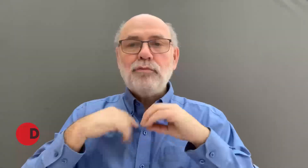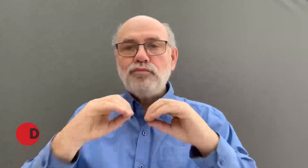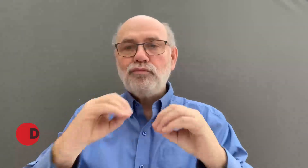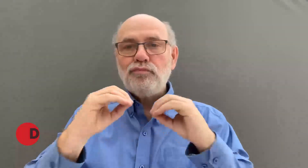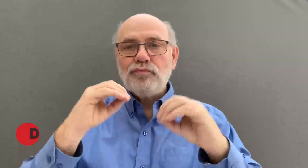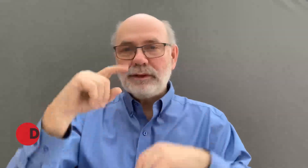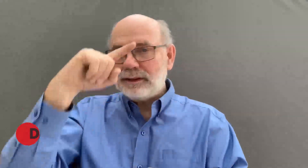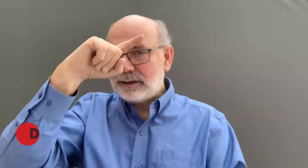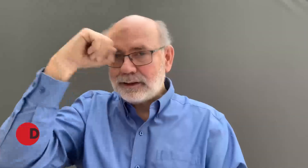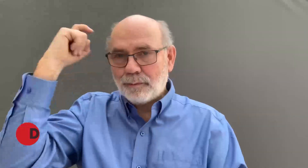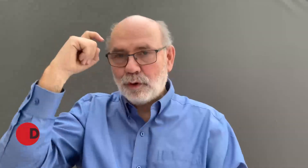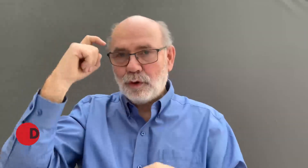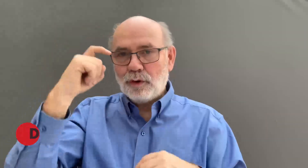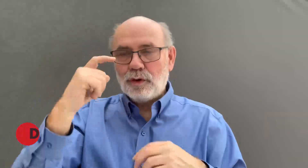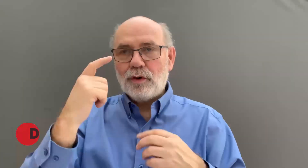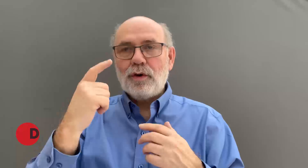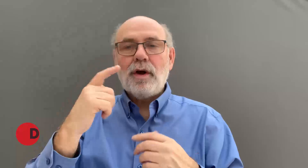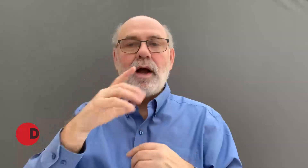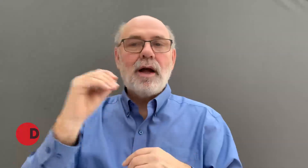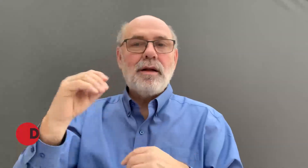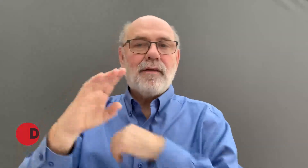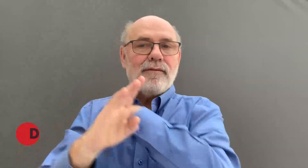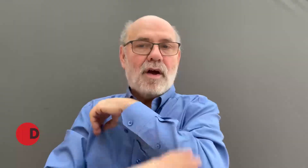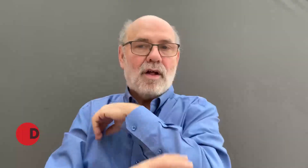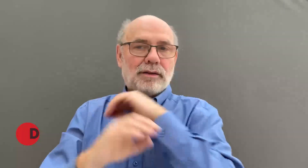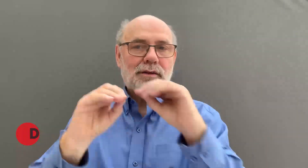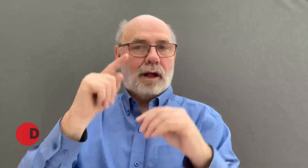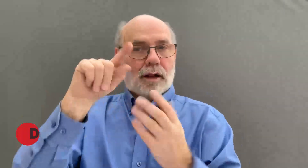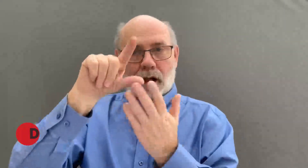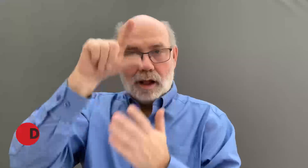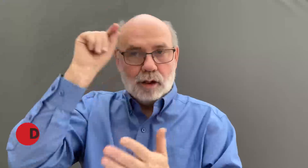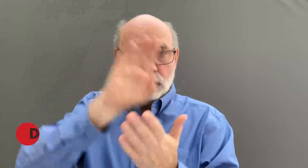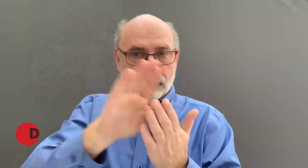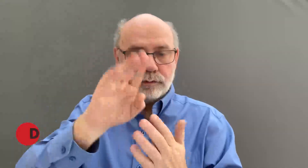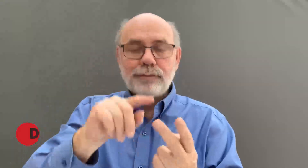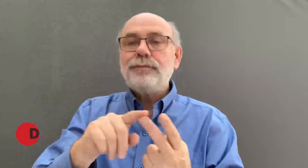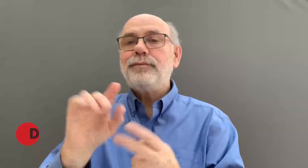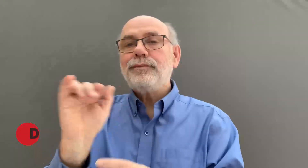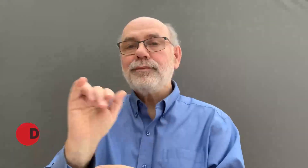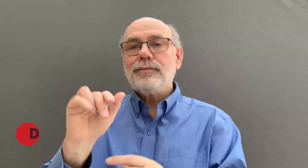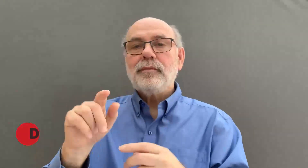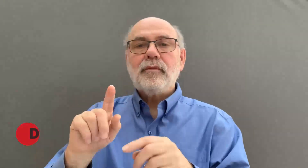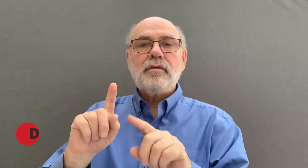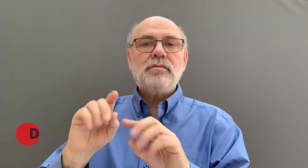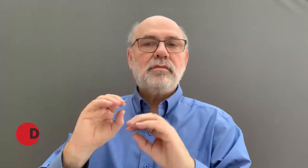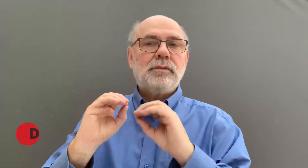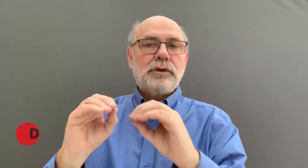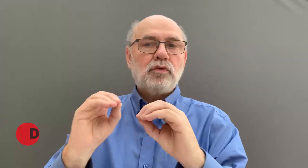I taught summer and fall classes and also taught sign language